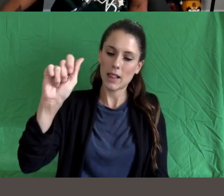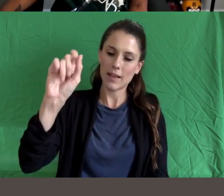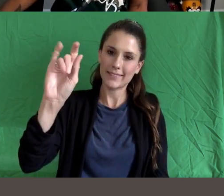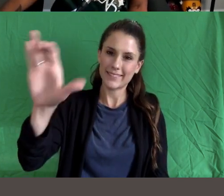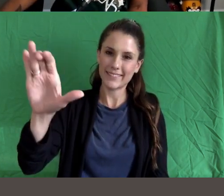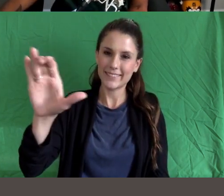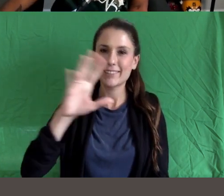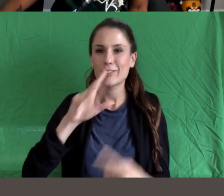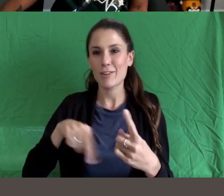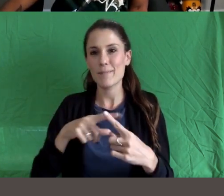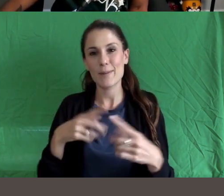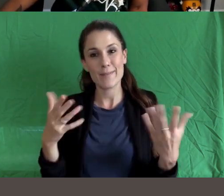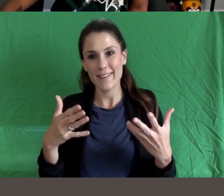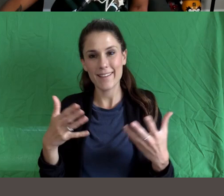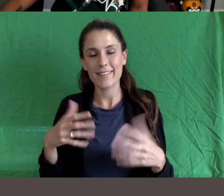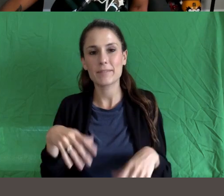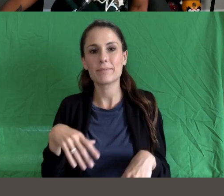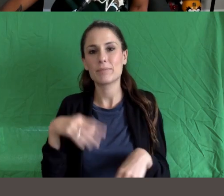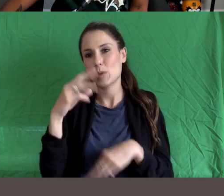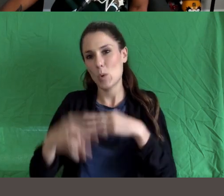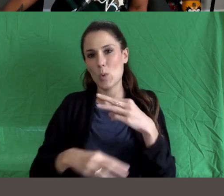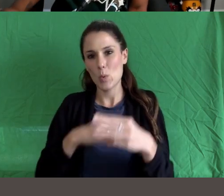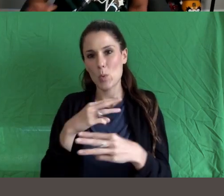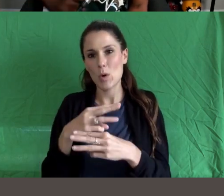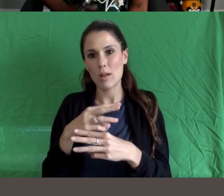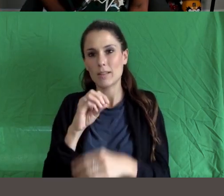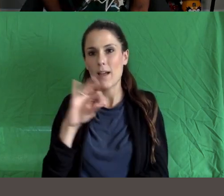and we are talking about the world of Metroid.